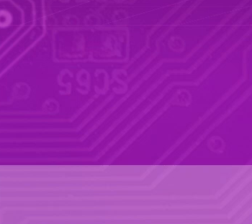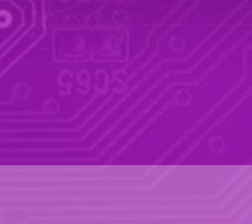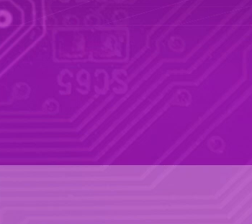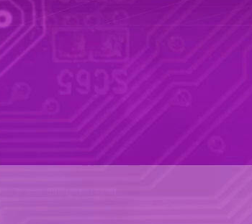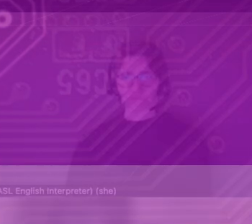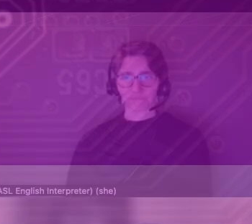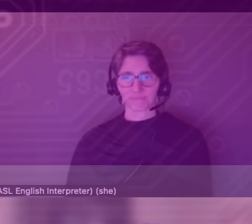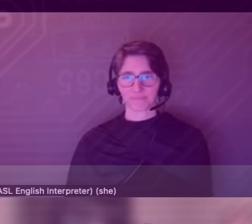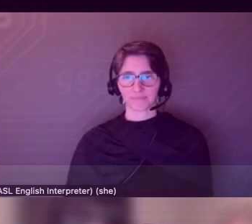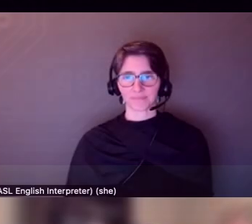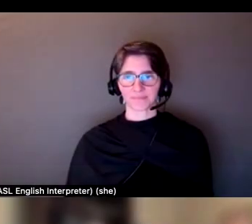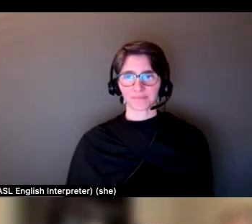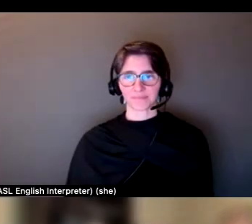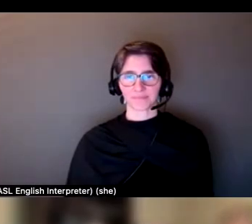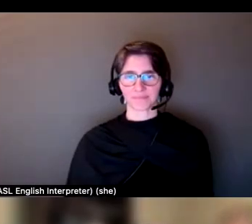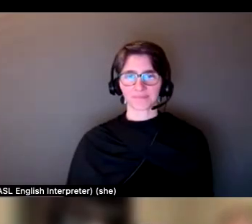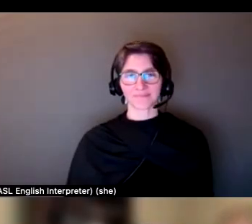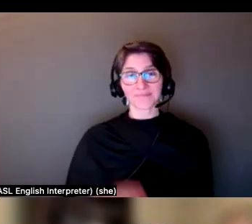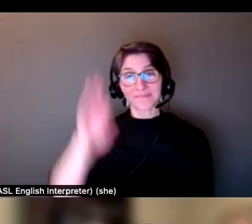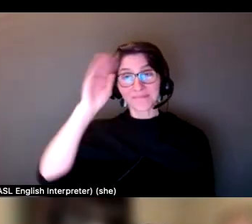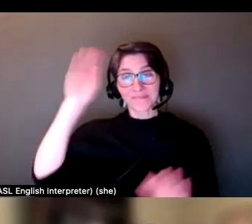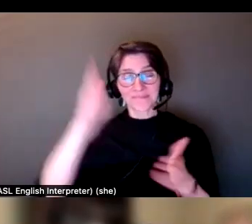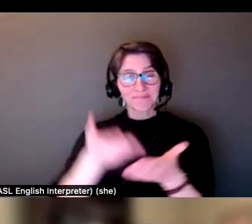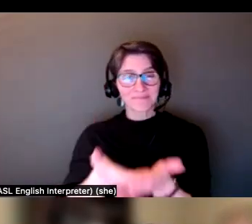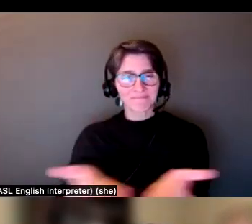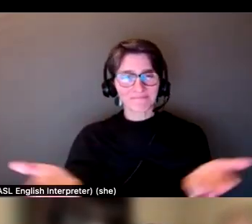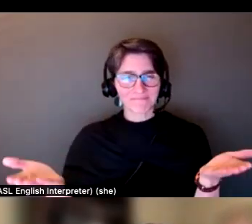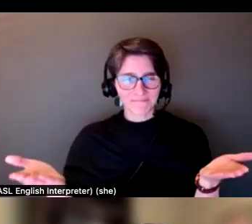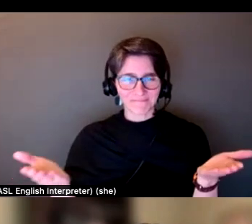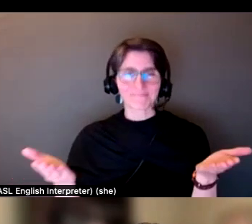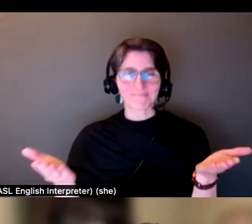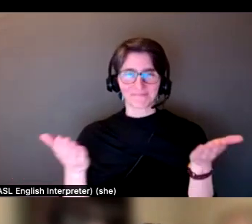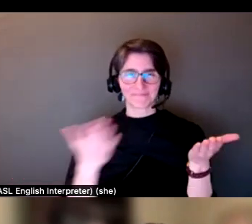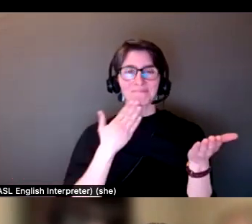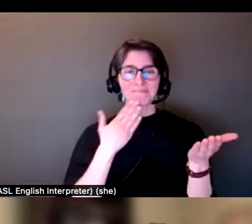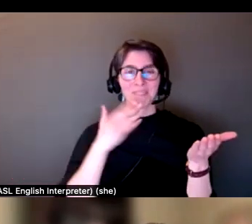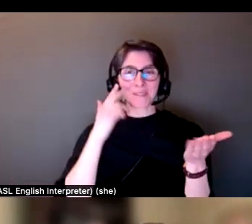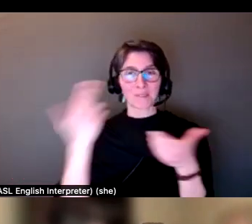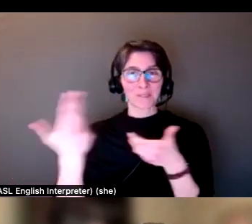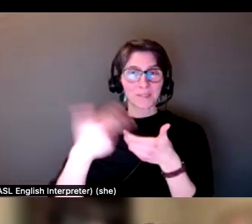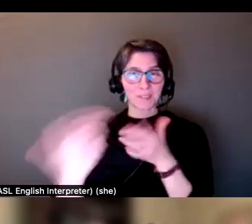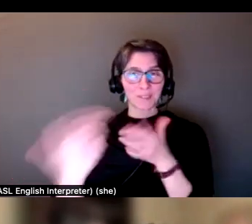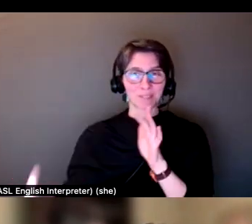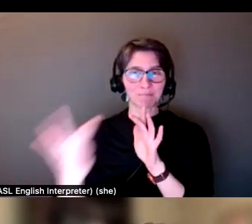Stephanie Small: Hello, everyone. Thank you for joining us for today's Tech Forum